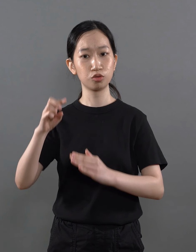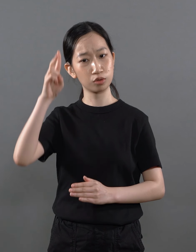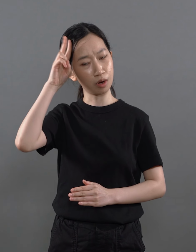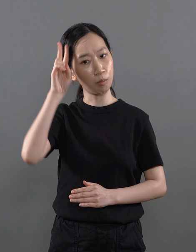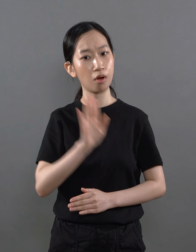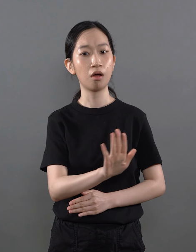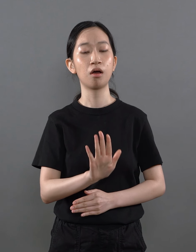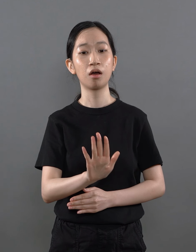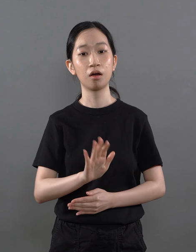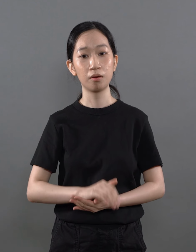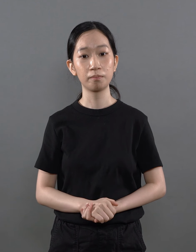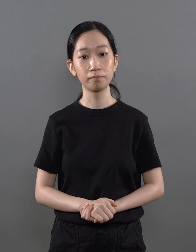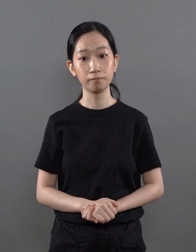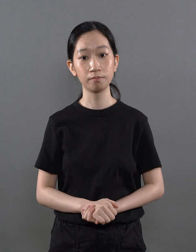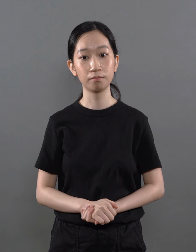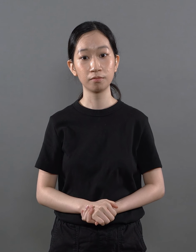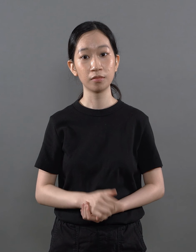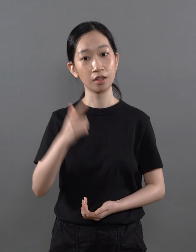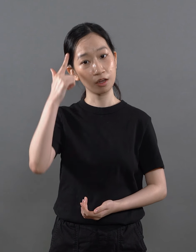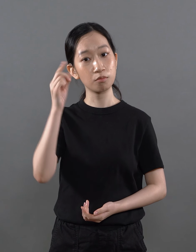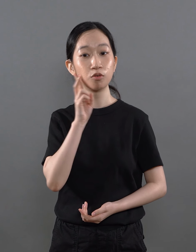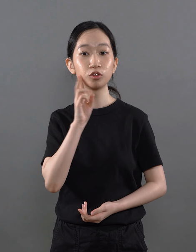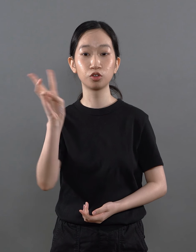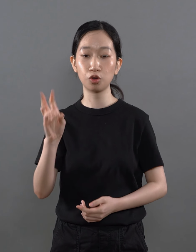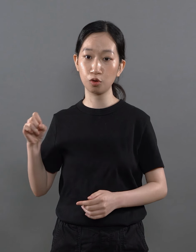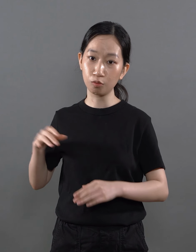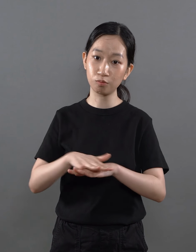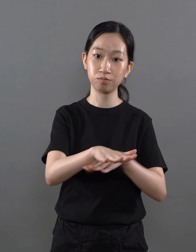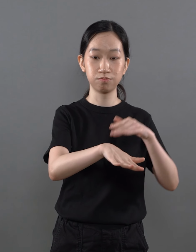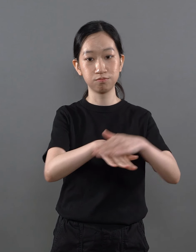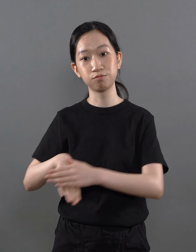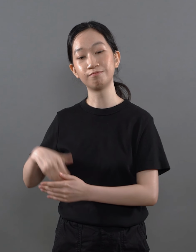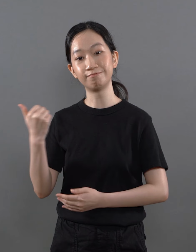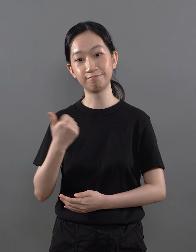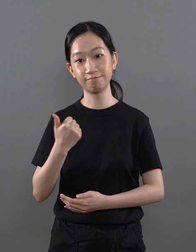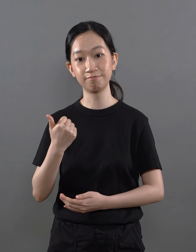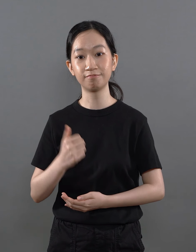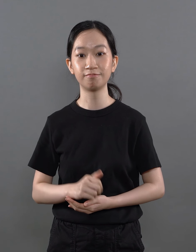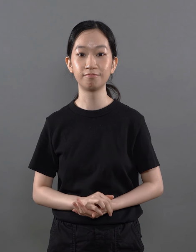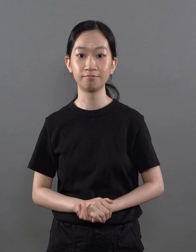the fundamental elements that last through life’s vicissitudes, hopefully